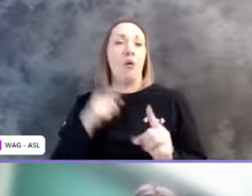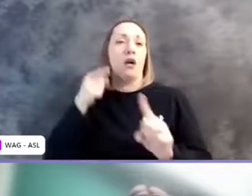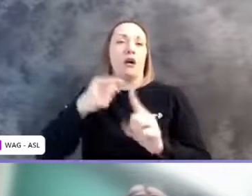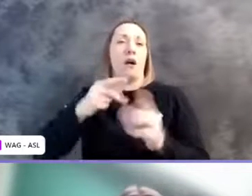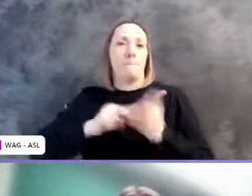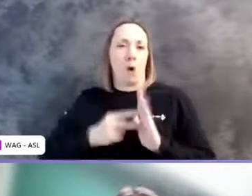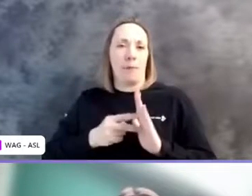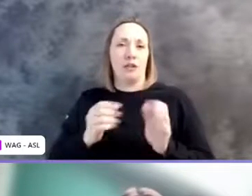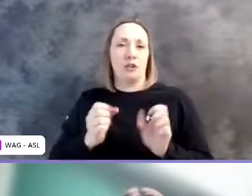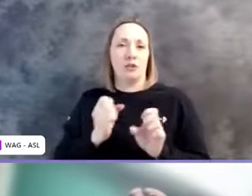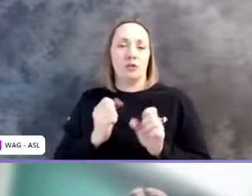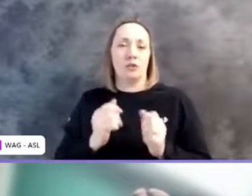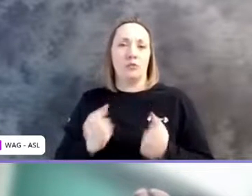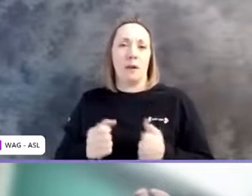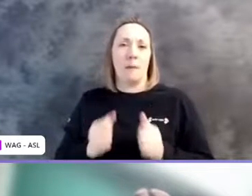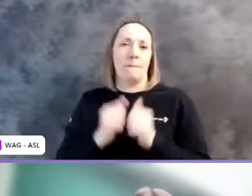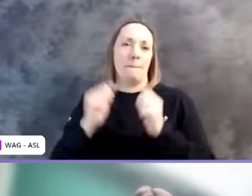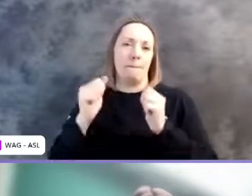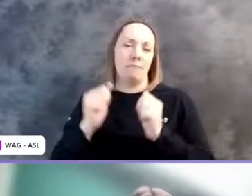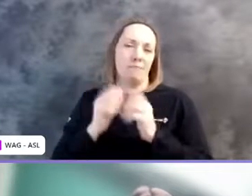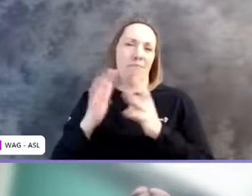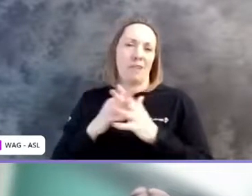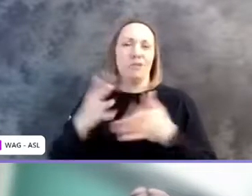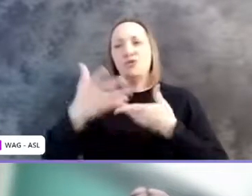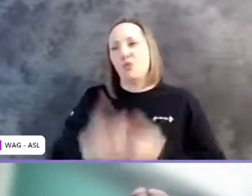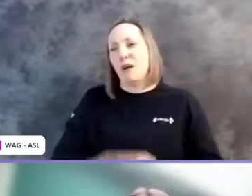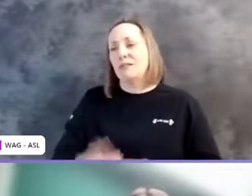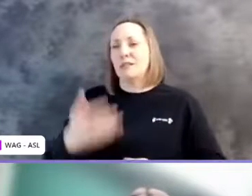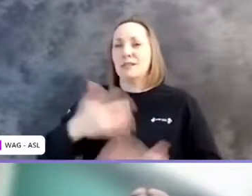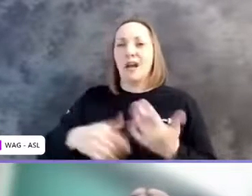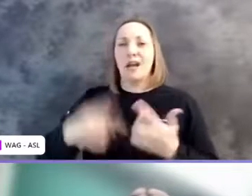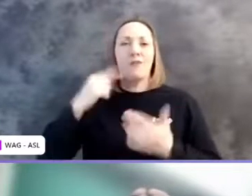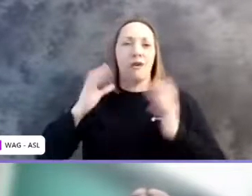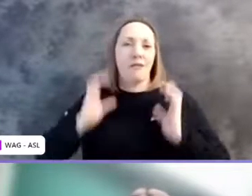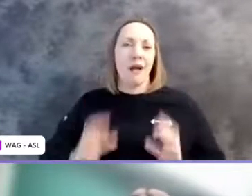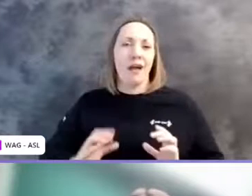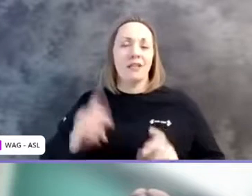For those who don't you know, PWC is a organization, and